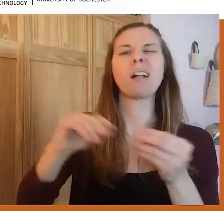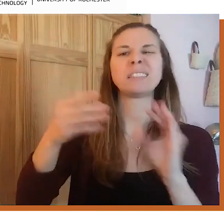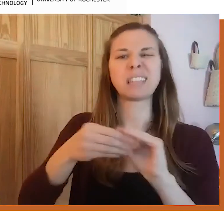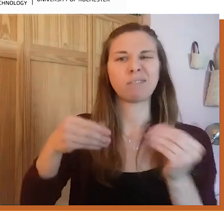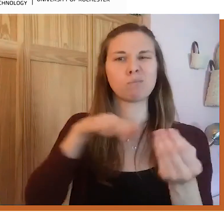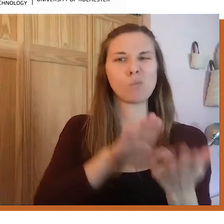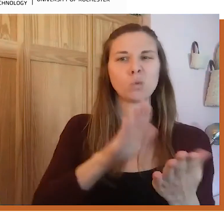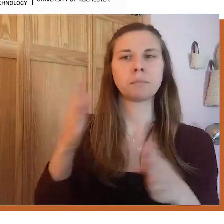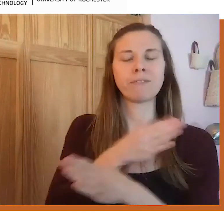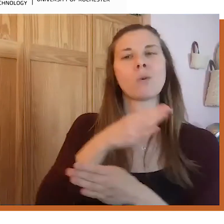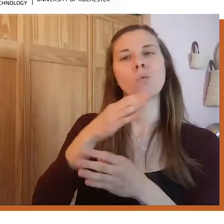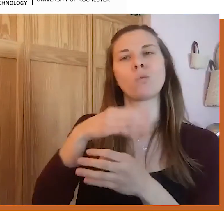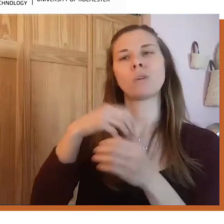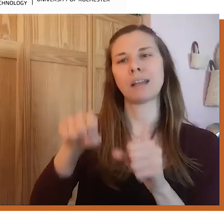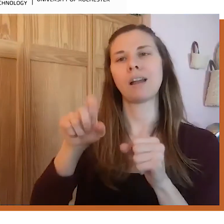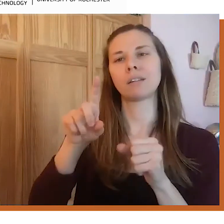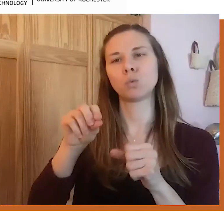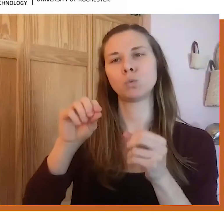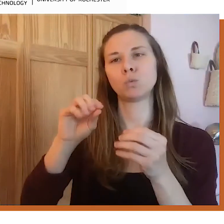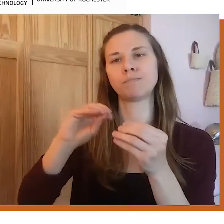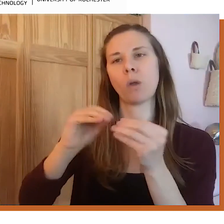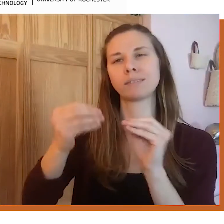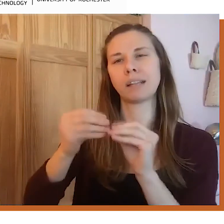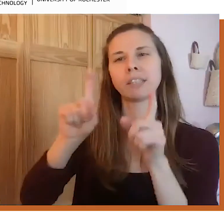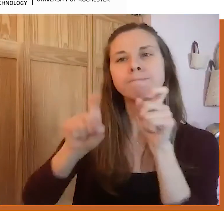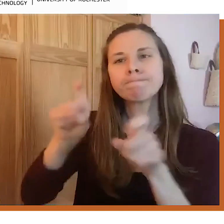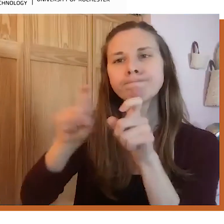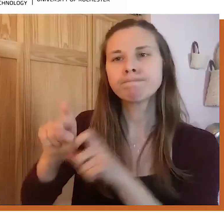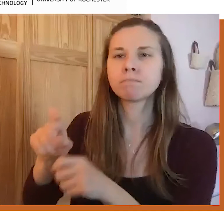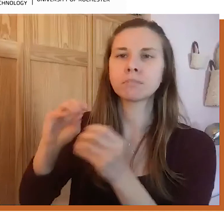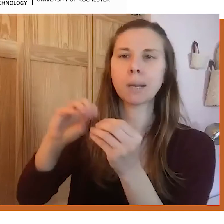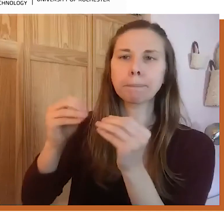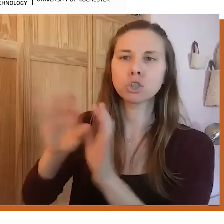and take a more qualitative approach before we did the quantitative approach